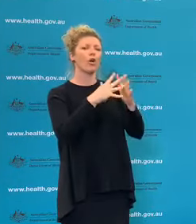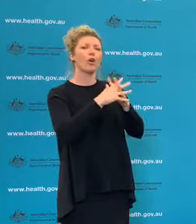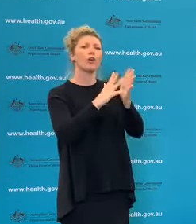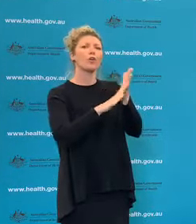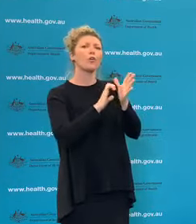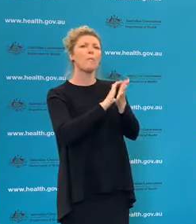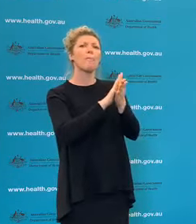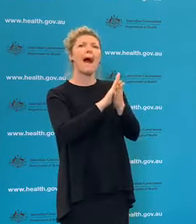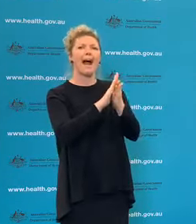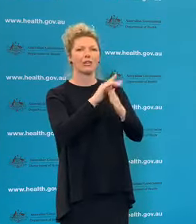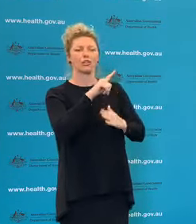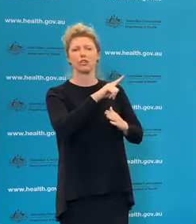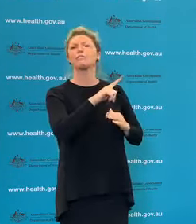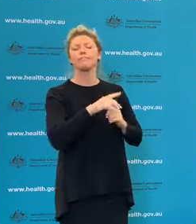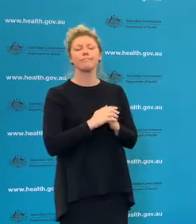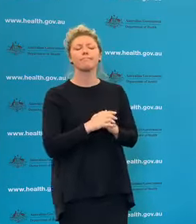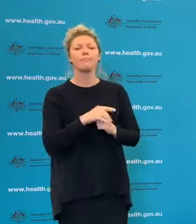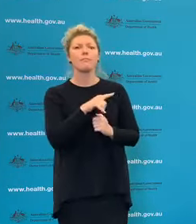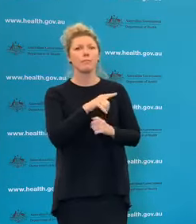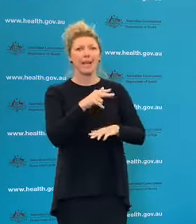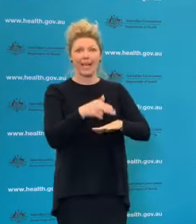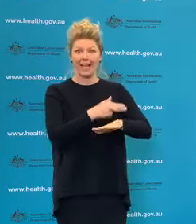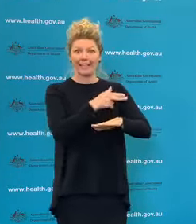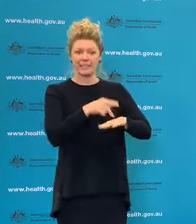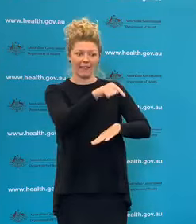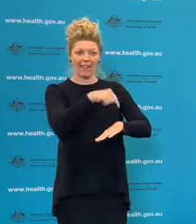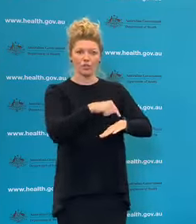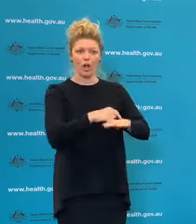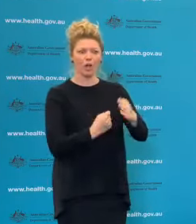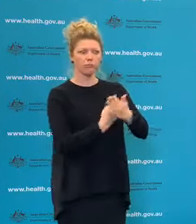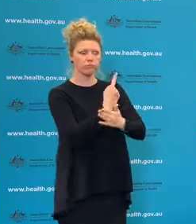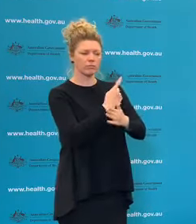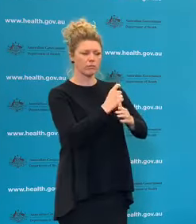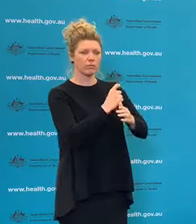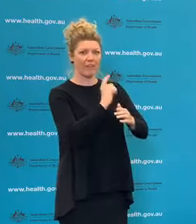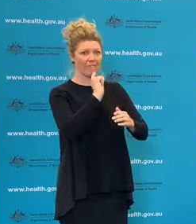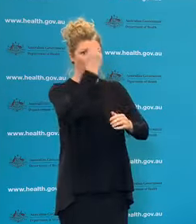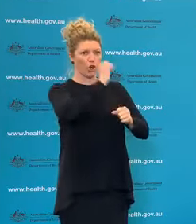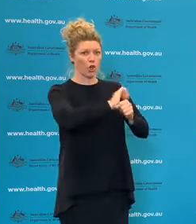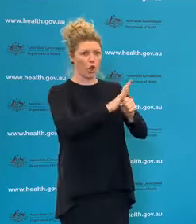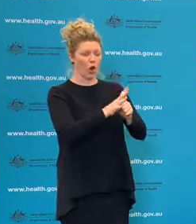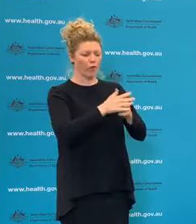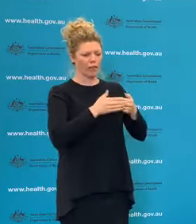There are still new cases being identified well beyond that two-week incubation period.